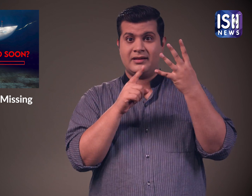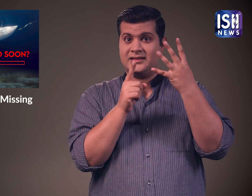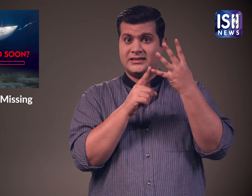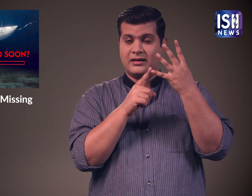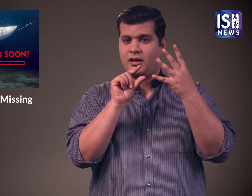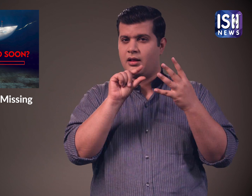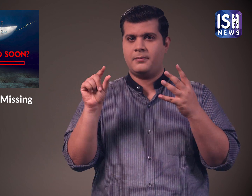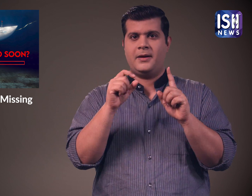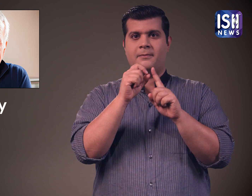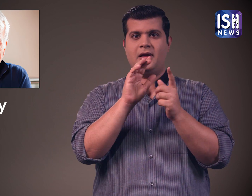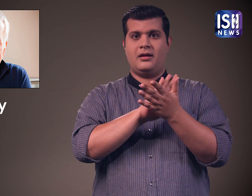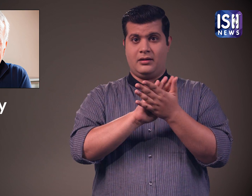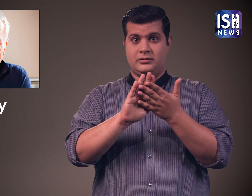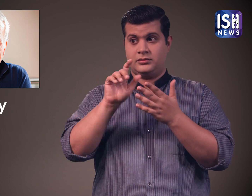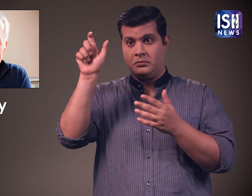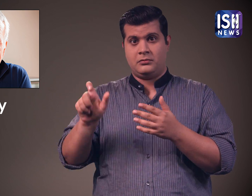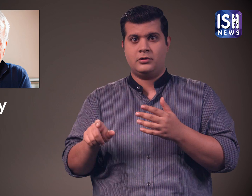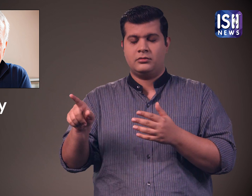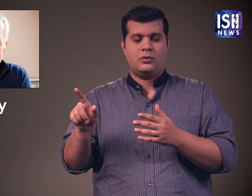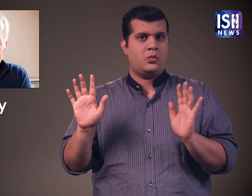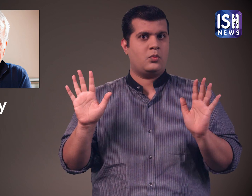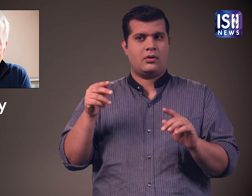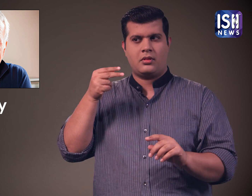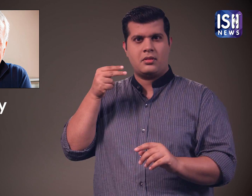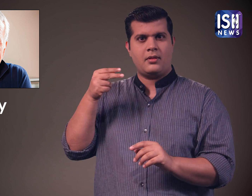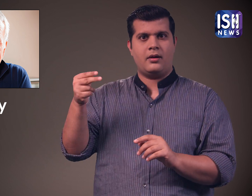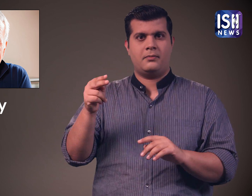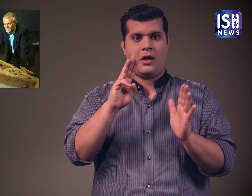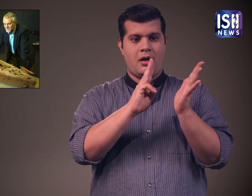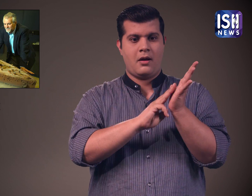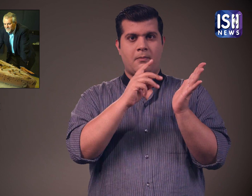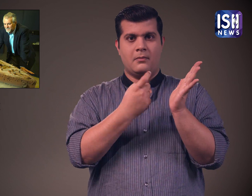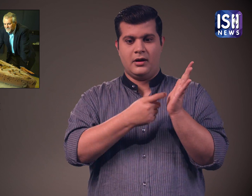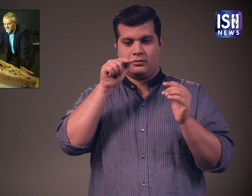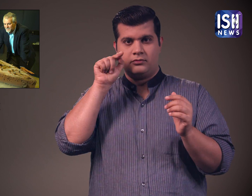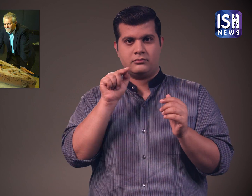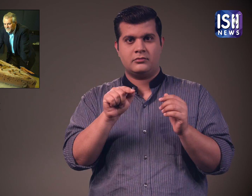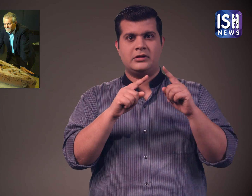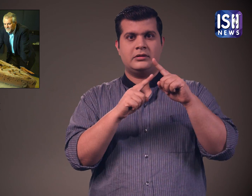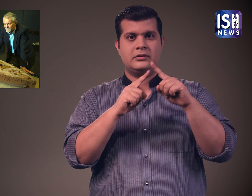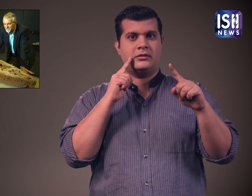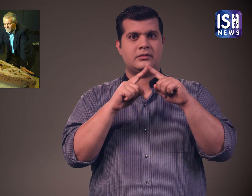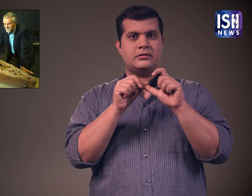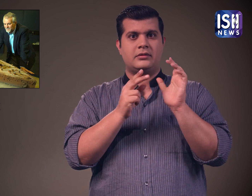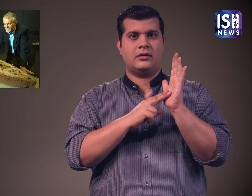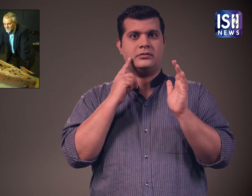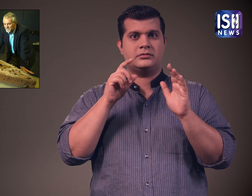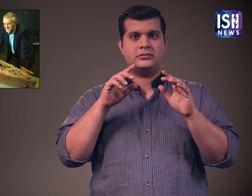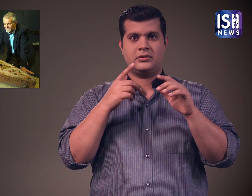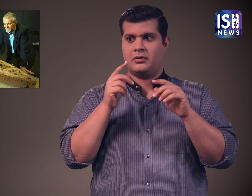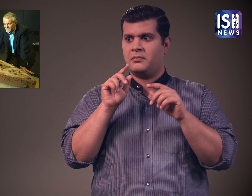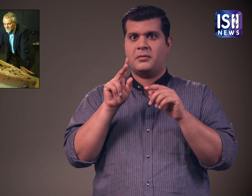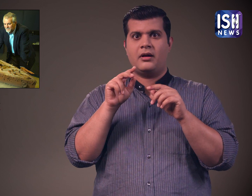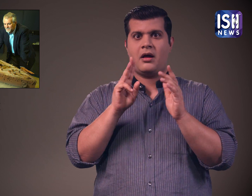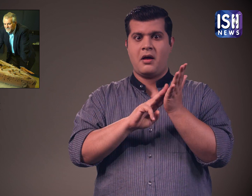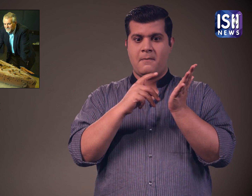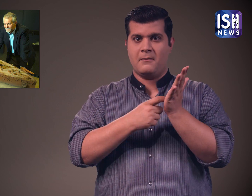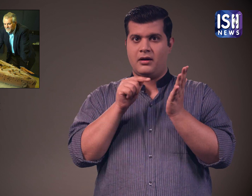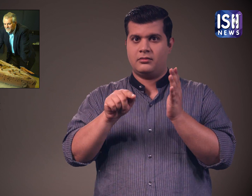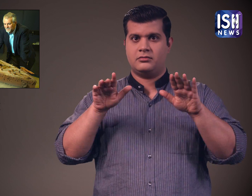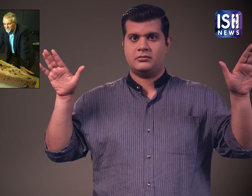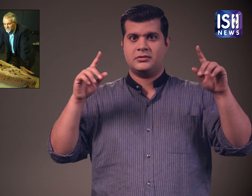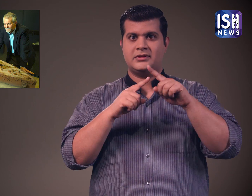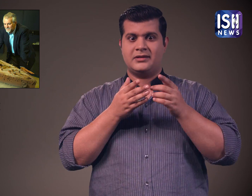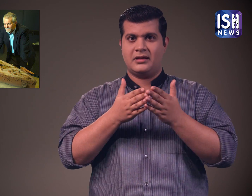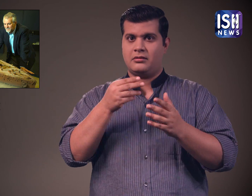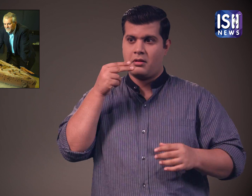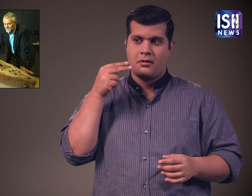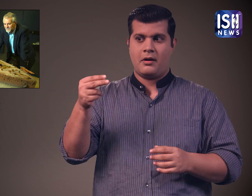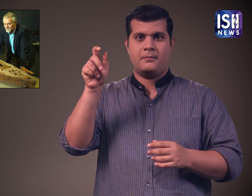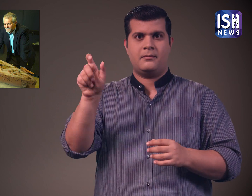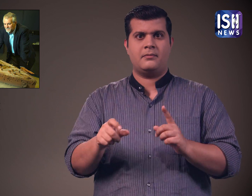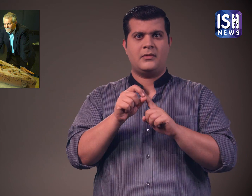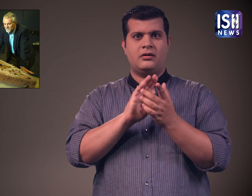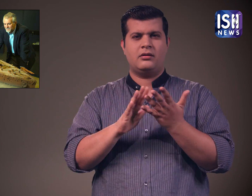The 4th person was the legendary Paul Henry who has been nicknamed Mr. Titanic.